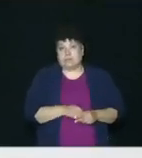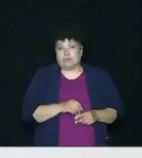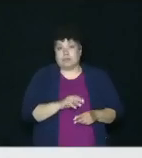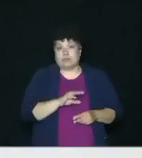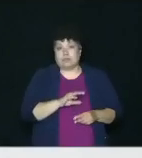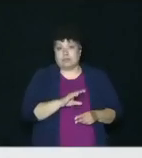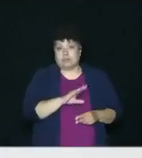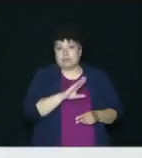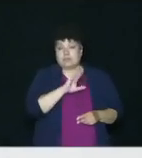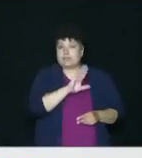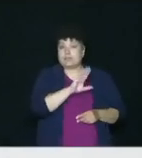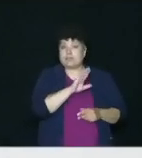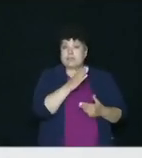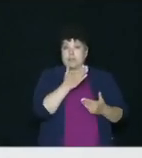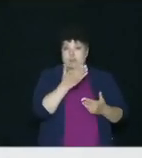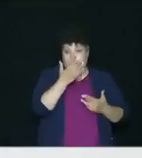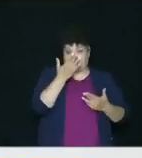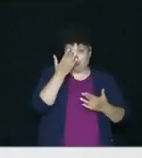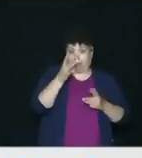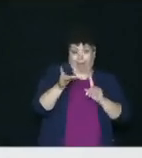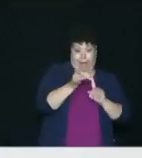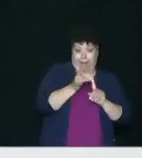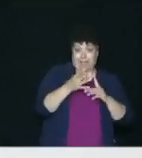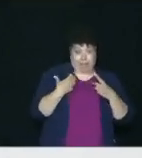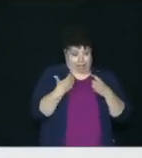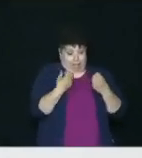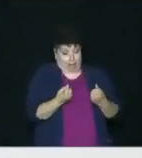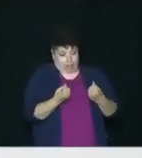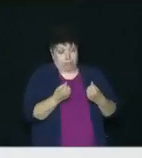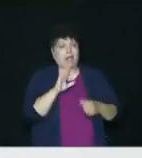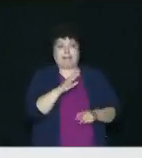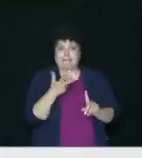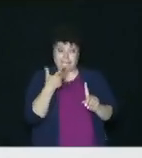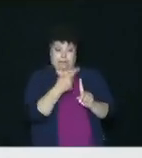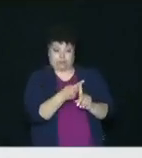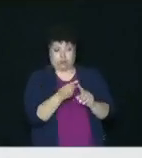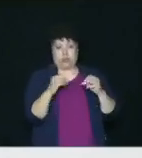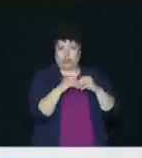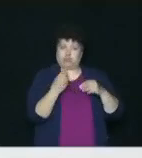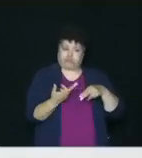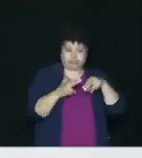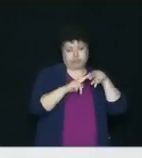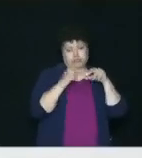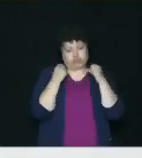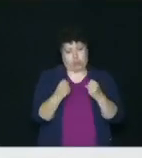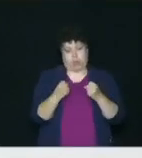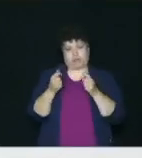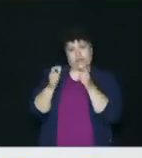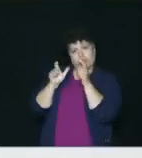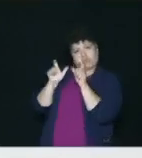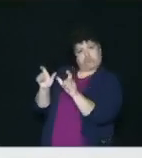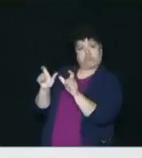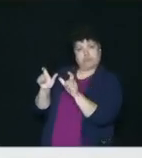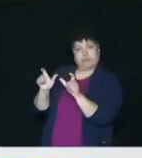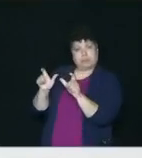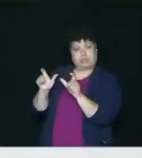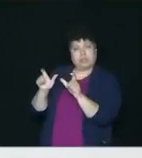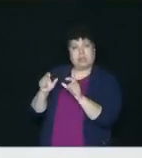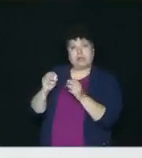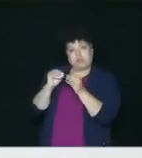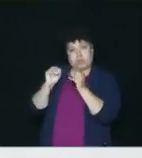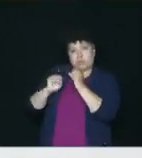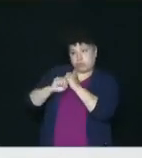IMPORTANT.